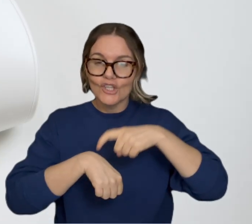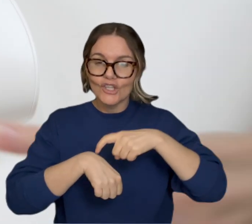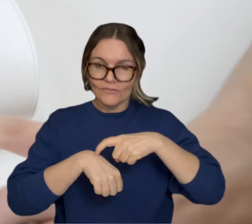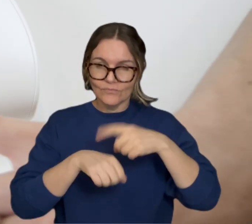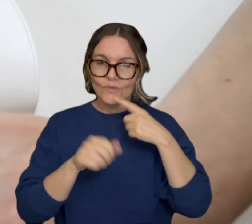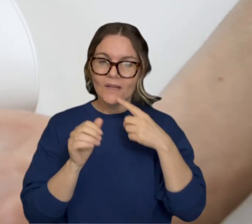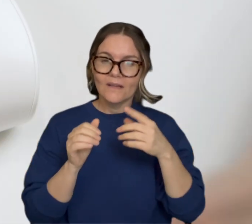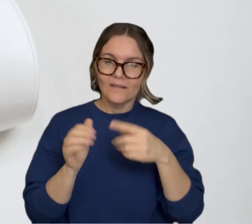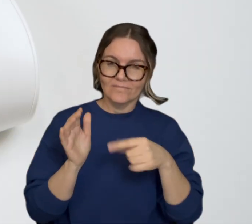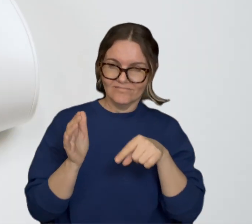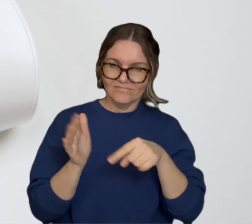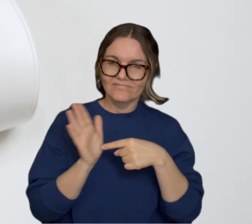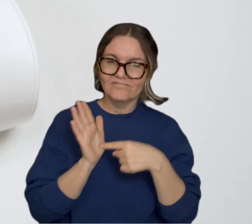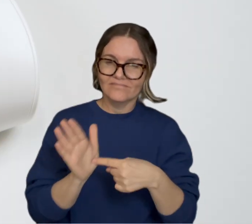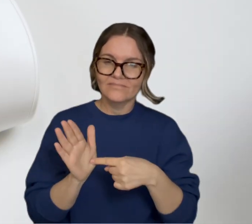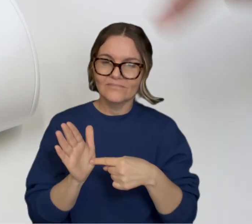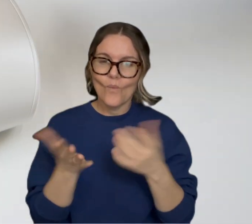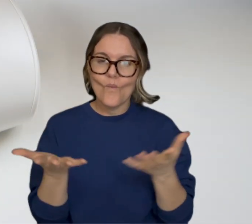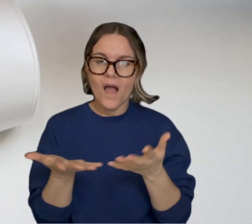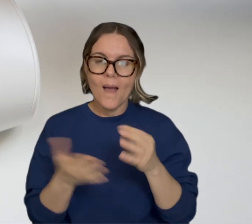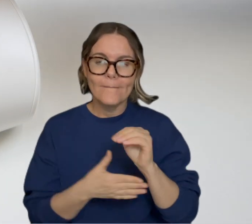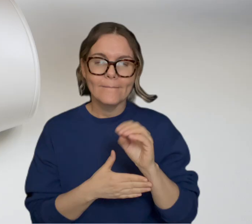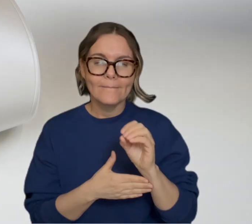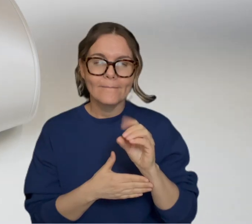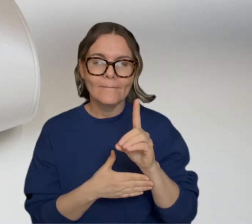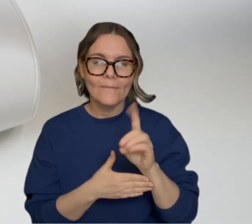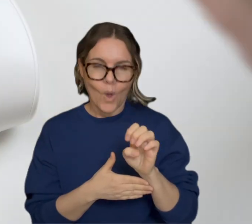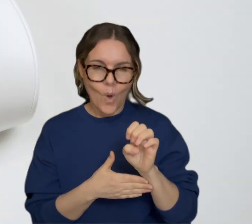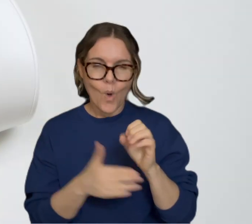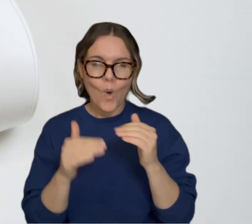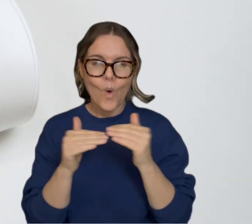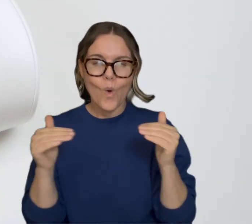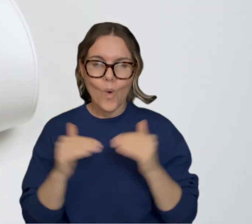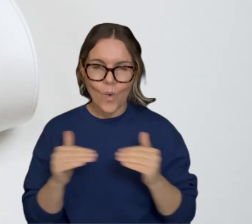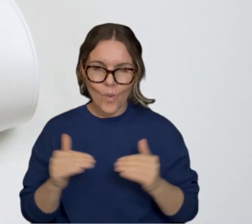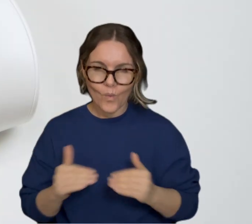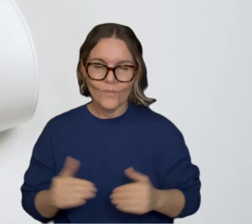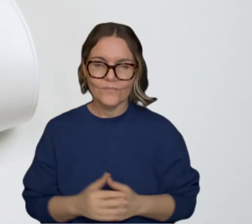there is a timer in the middle and you'll see that it does indicate what mode each pump is in